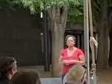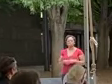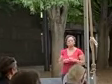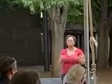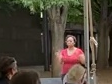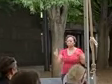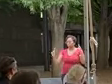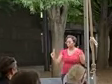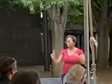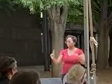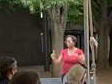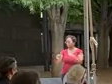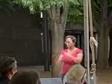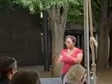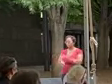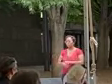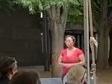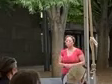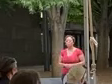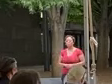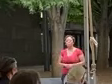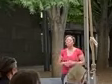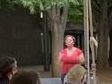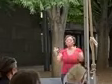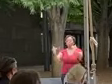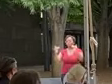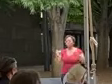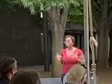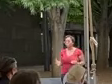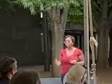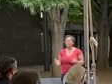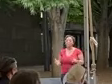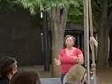I now have the distinction to introduce another great American.